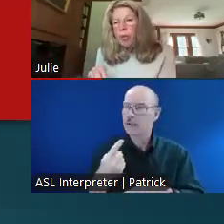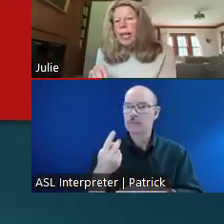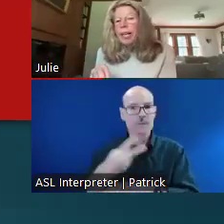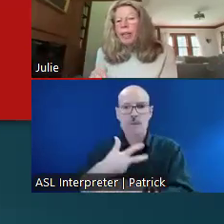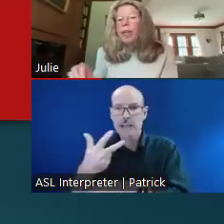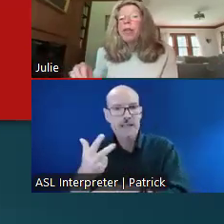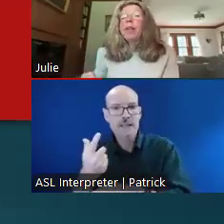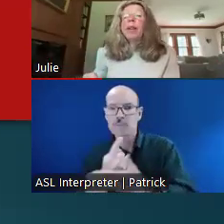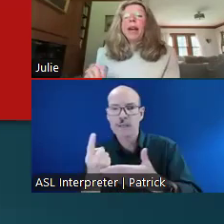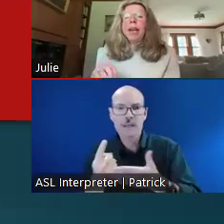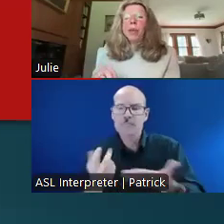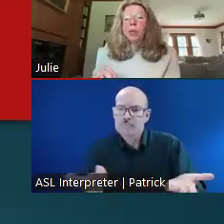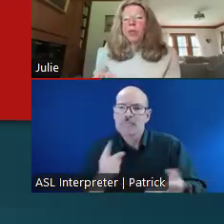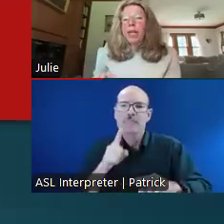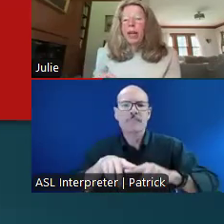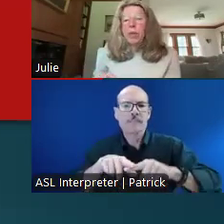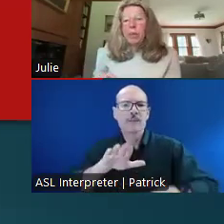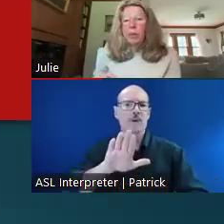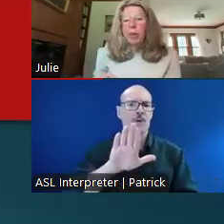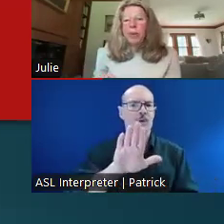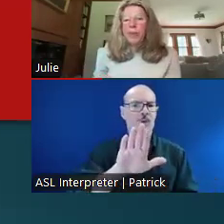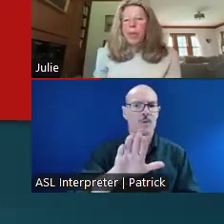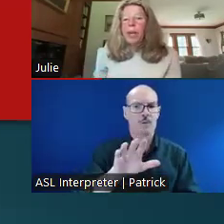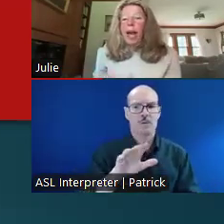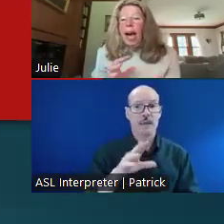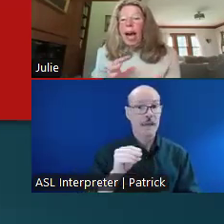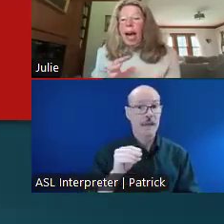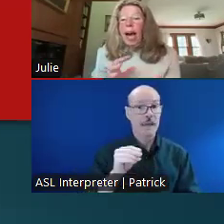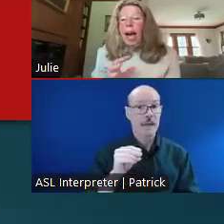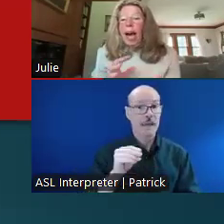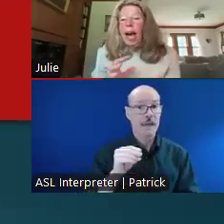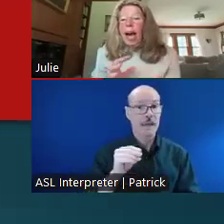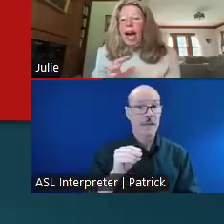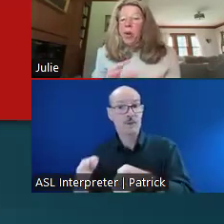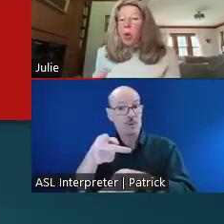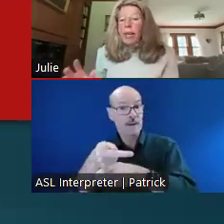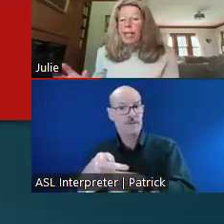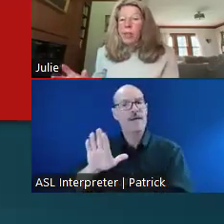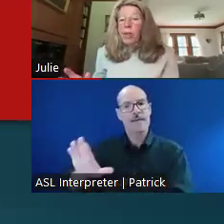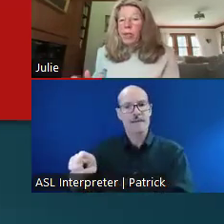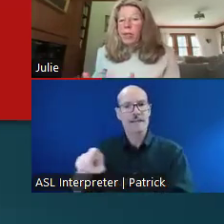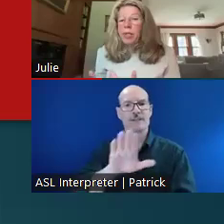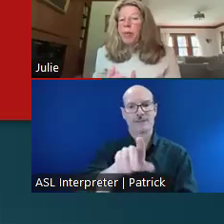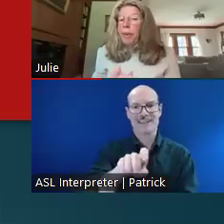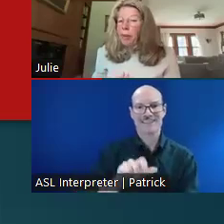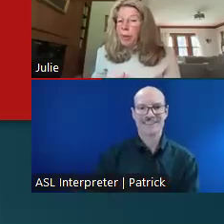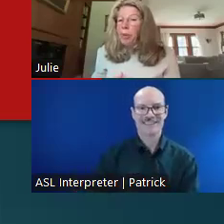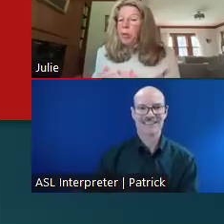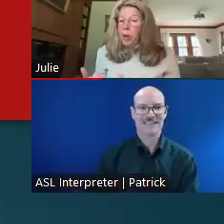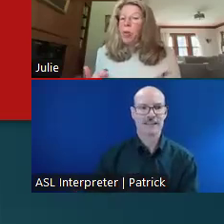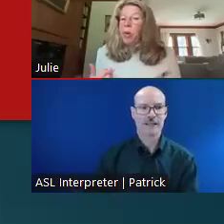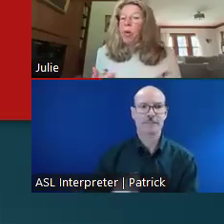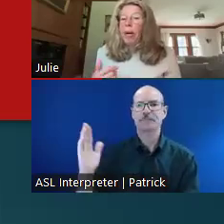It depends on what your needs are as a primary caregiver and also the care recipient.